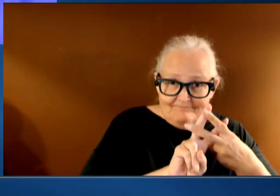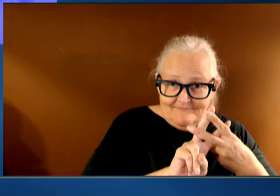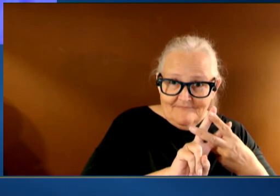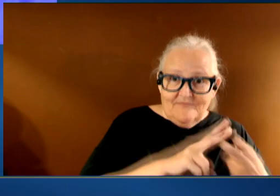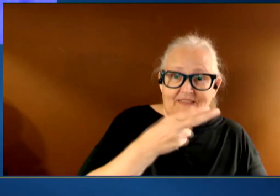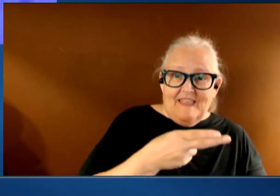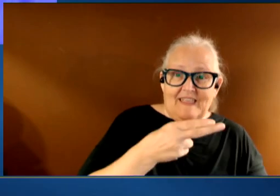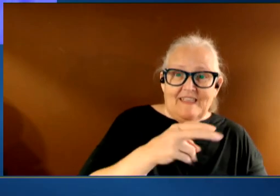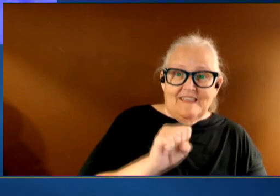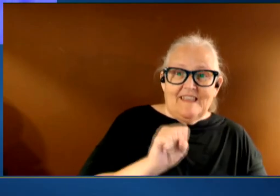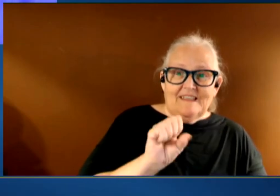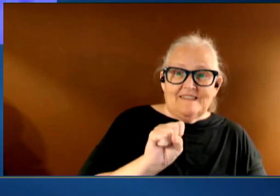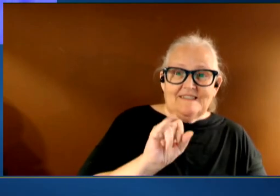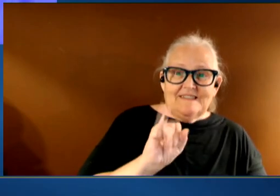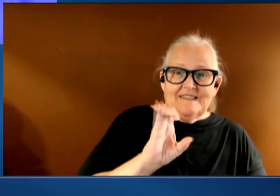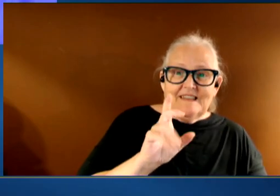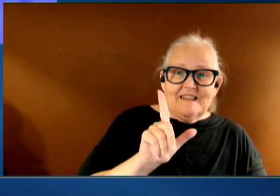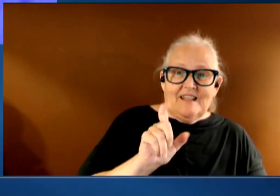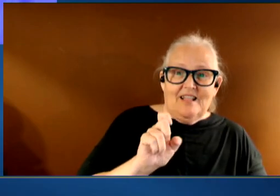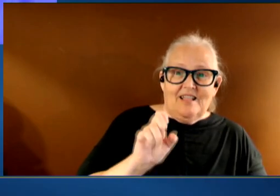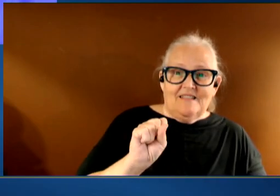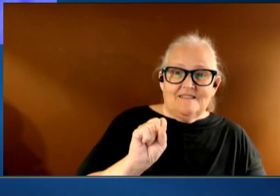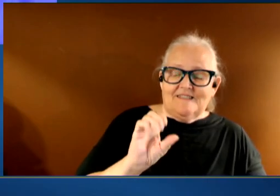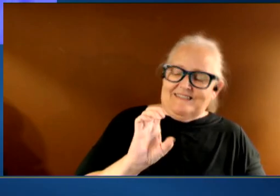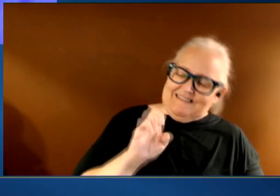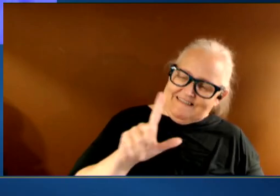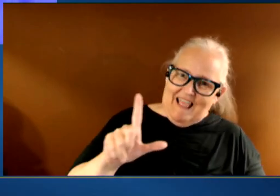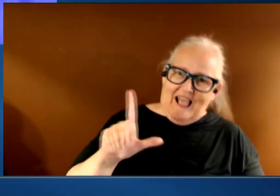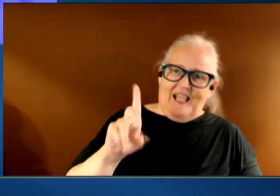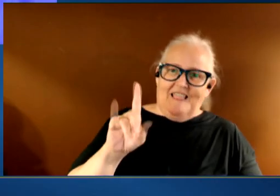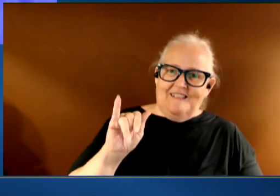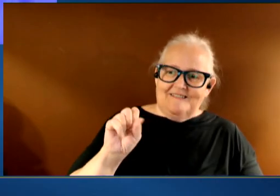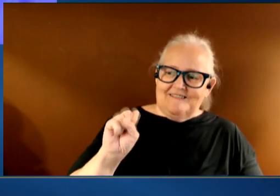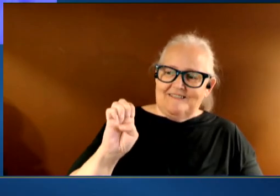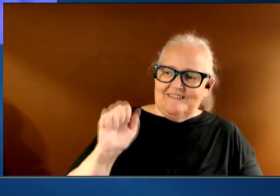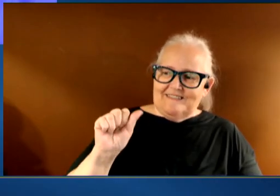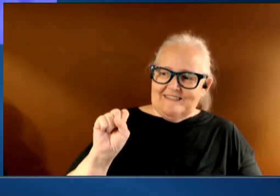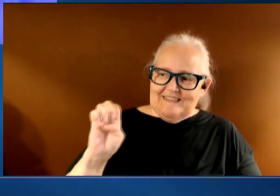Cell Disease Summit. HHS Sickle Cell Disease Summit. If you need help remembering that,